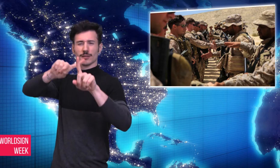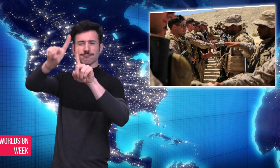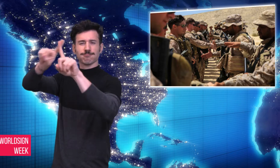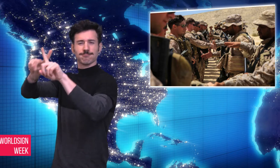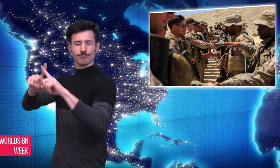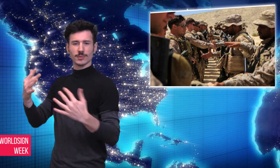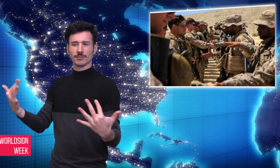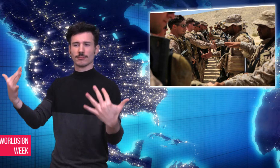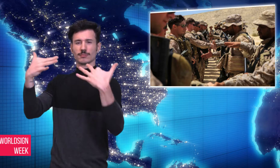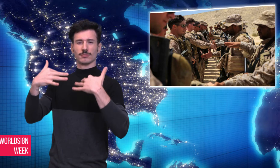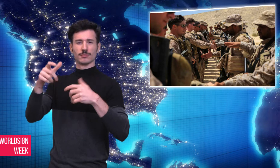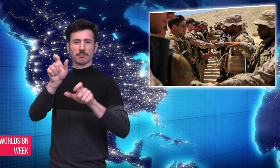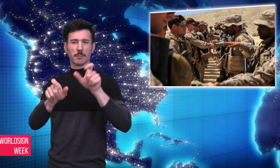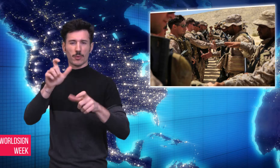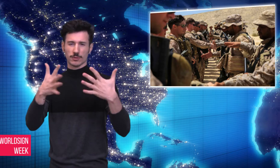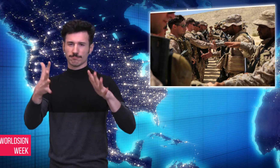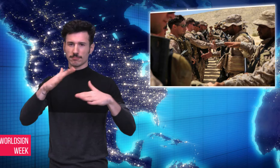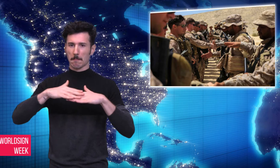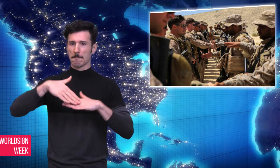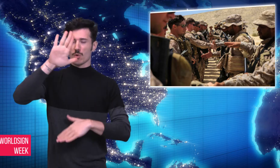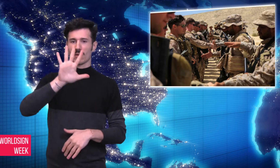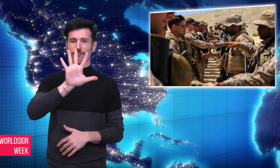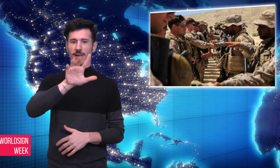military training programs.